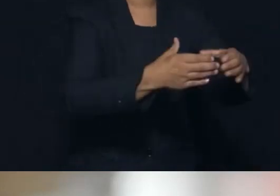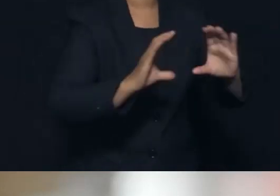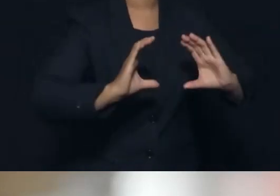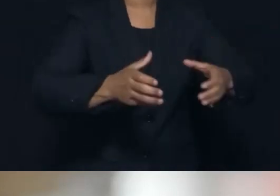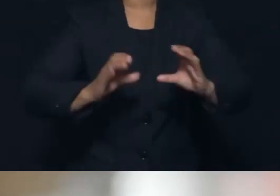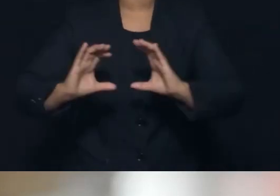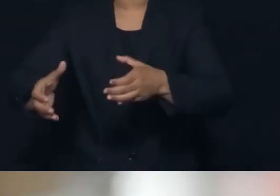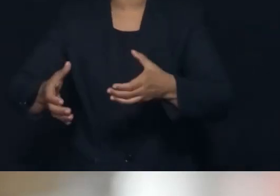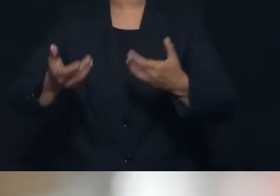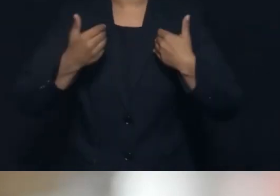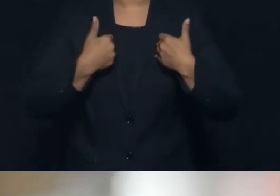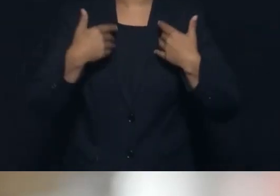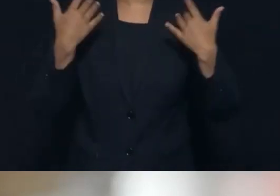Reach out to your national standardisation bodies.